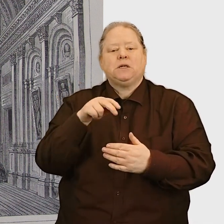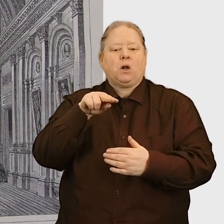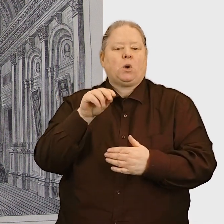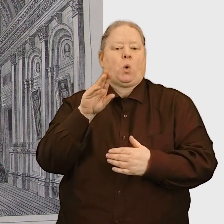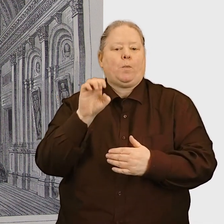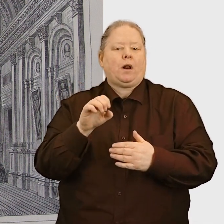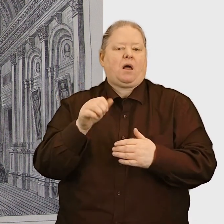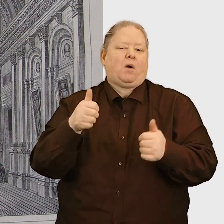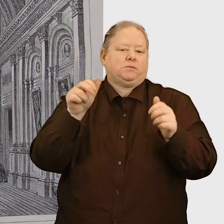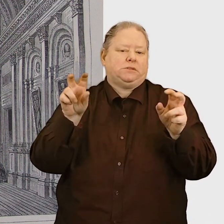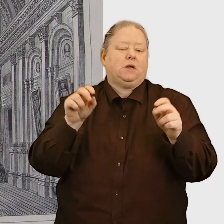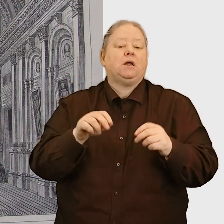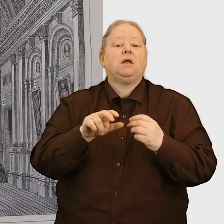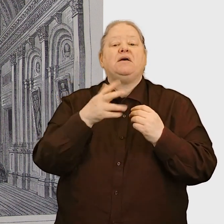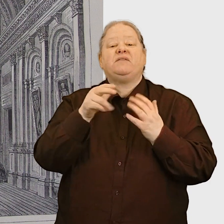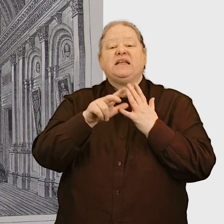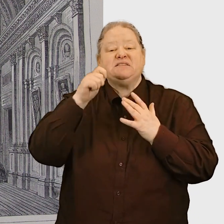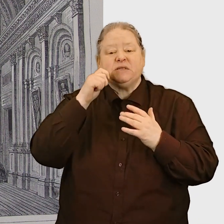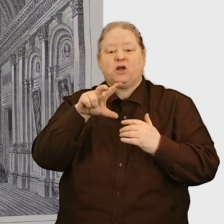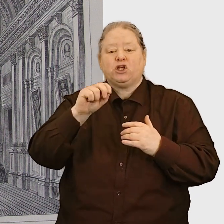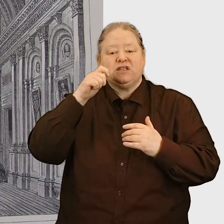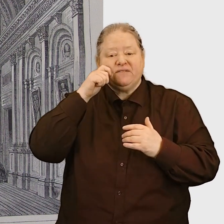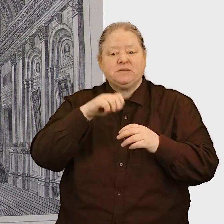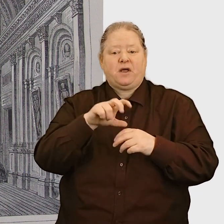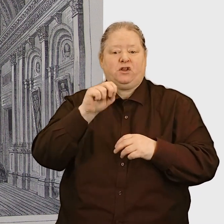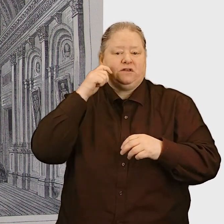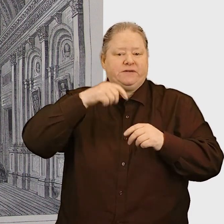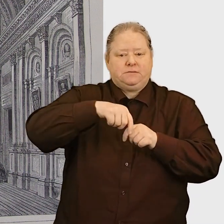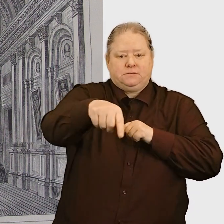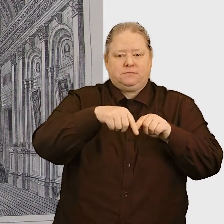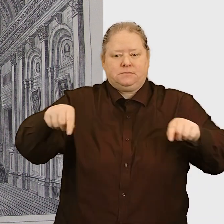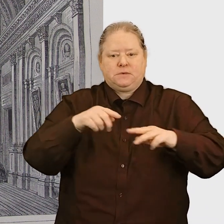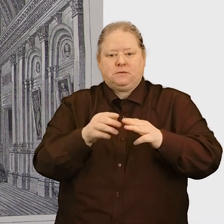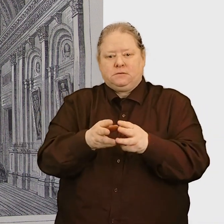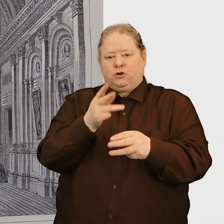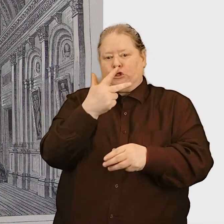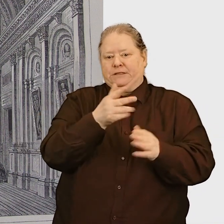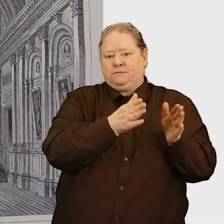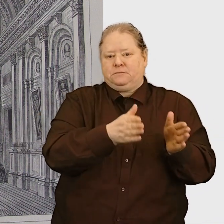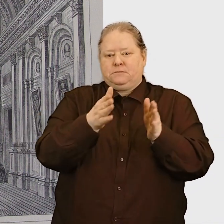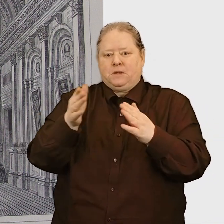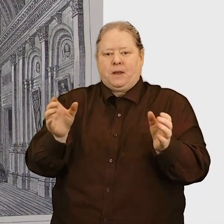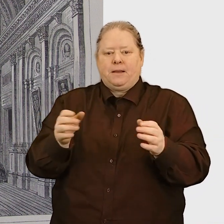58 feet by 30 feet and 30 feet high, divided into 5 bays in length and 3 in breadth by Corinthian plasters, elevated